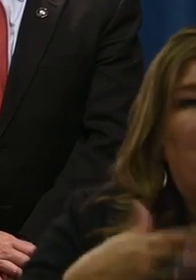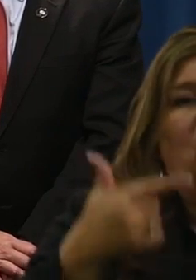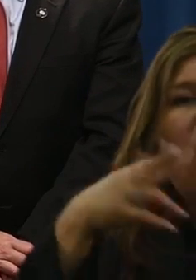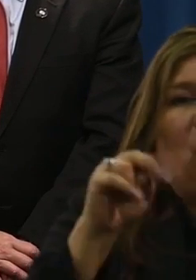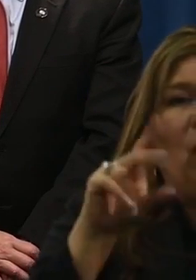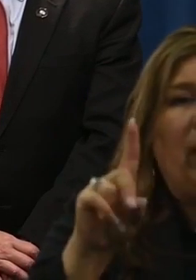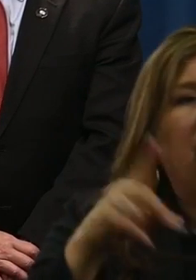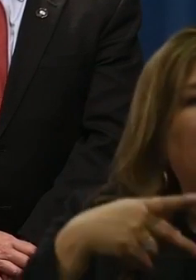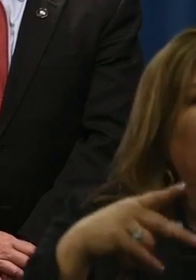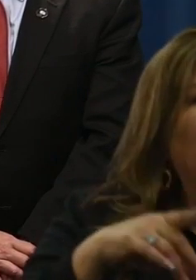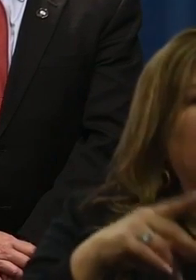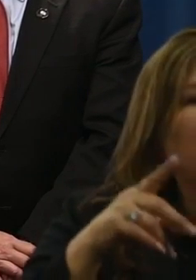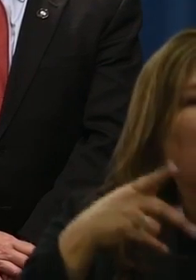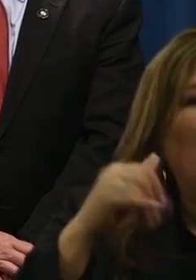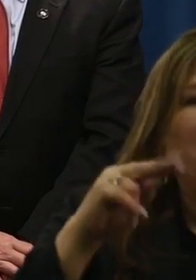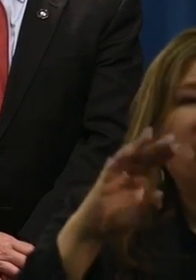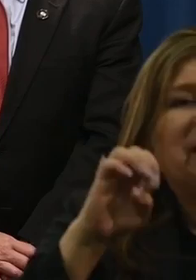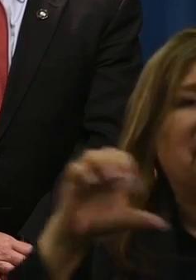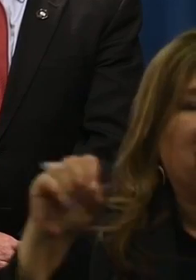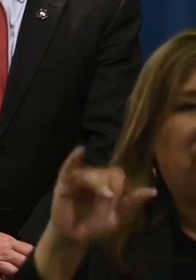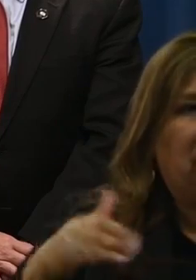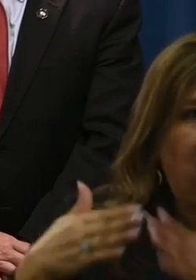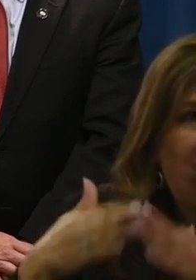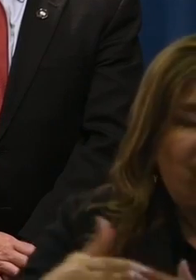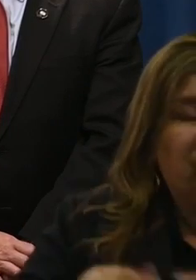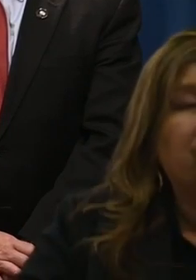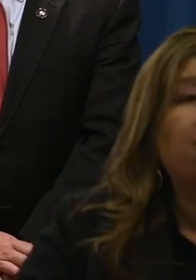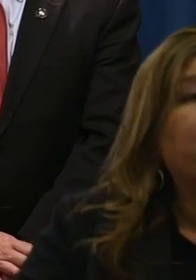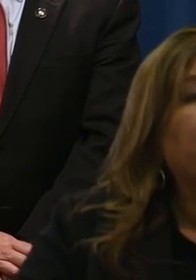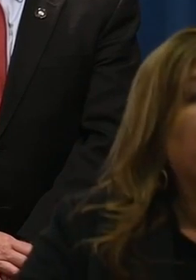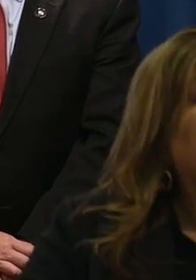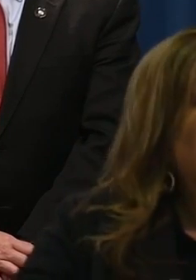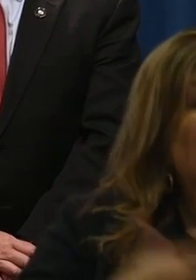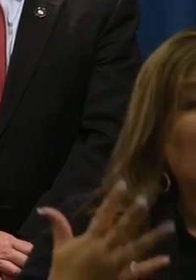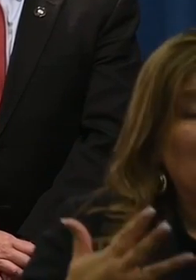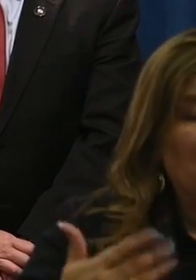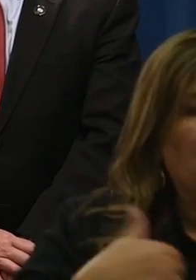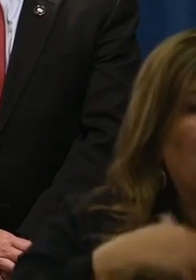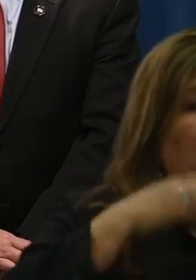As a consequence, we are going to be flying testing kits to